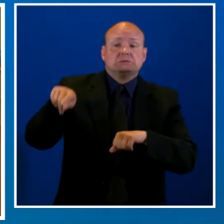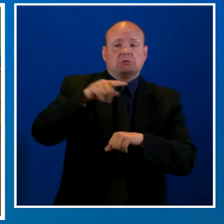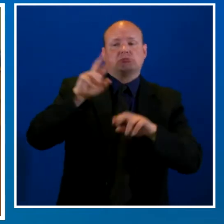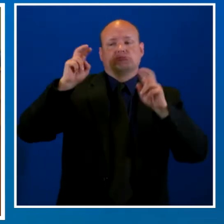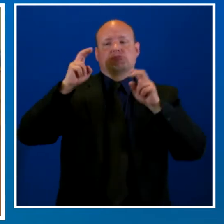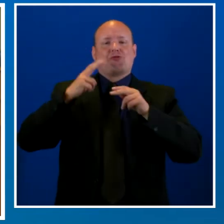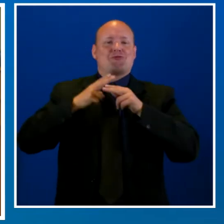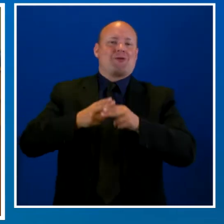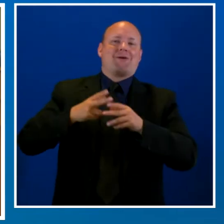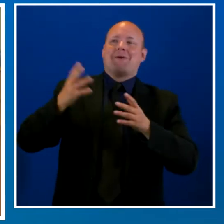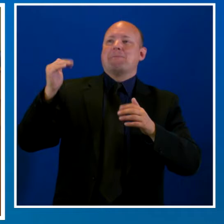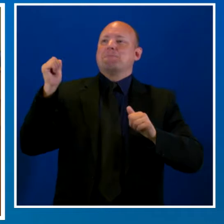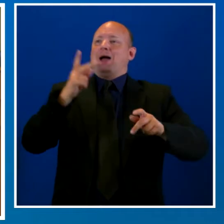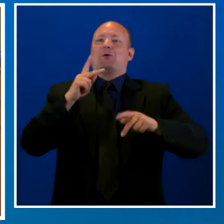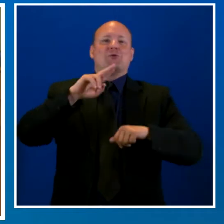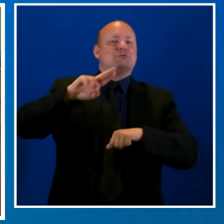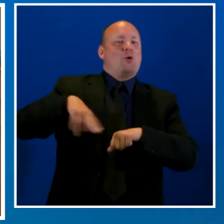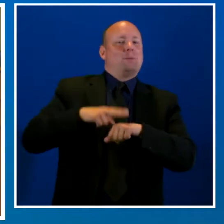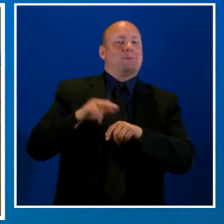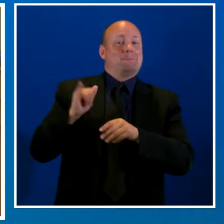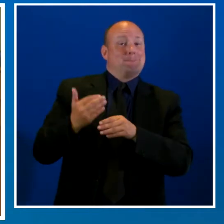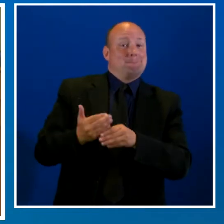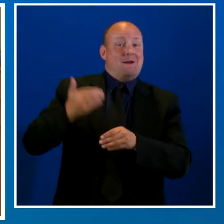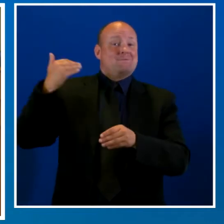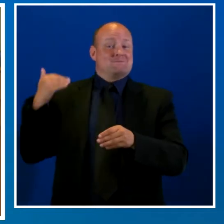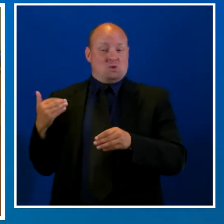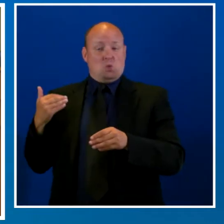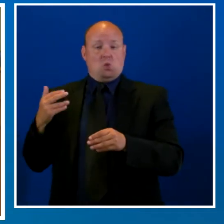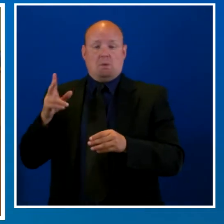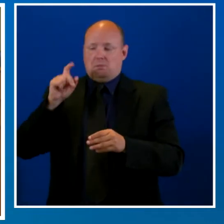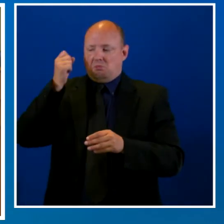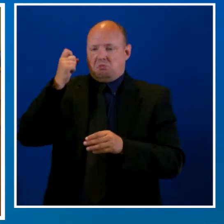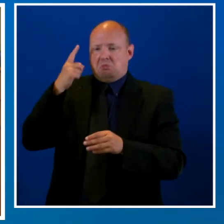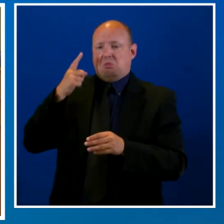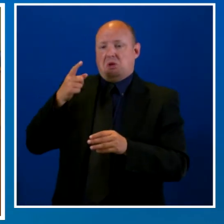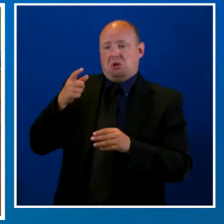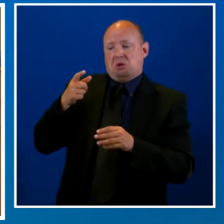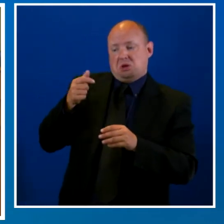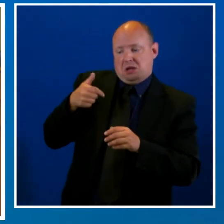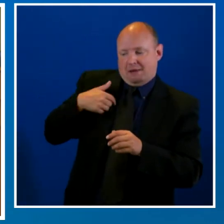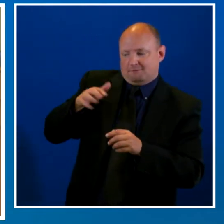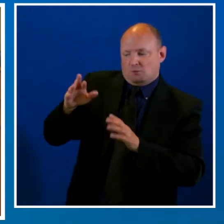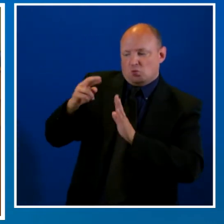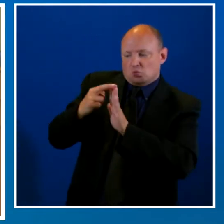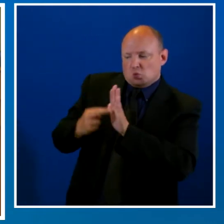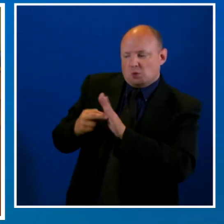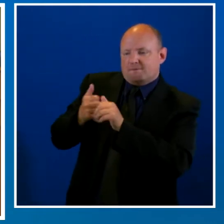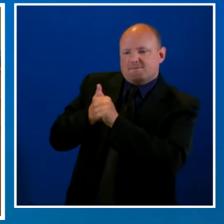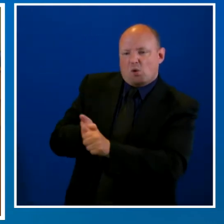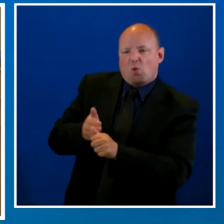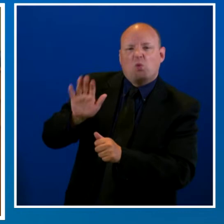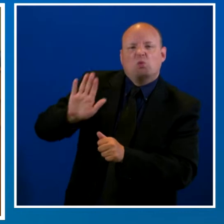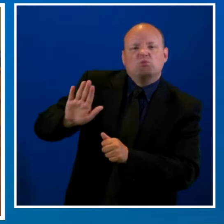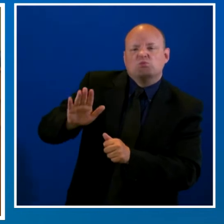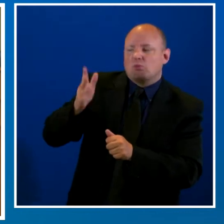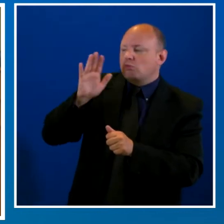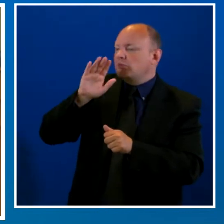with the caveat that they continue to follow workplace safety requirements issued by the State Department of Labor and Industries.